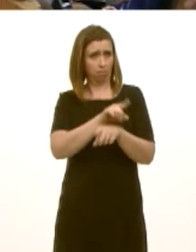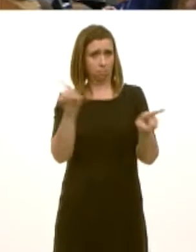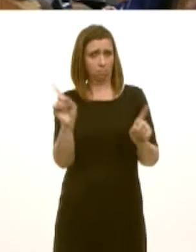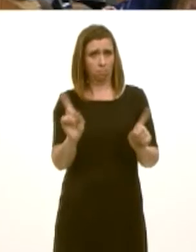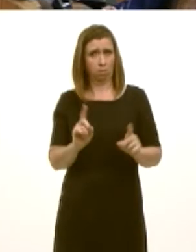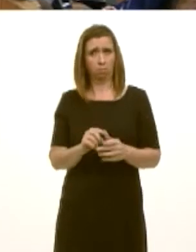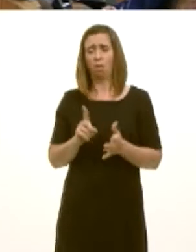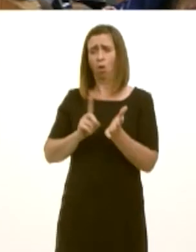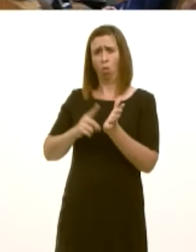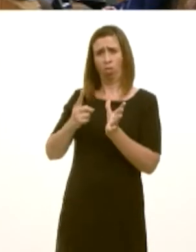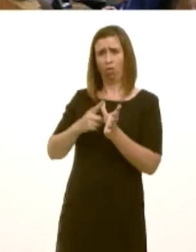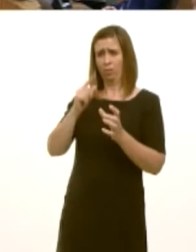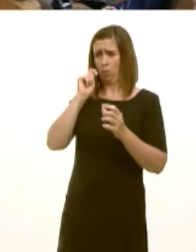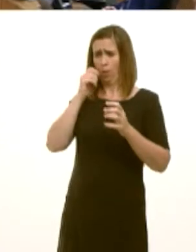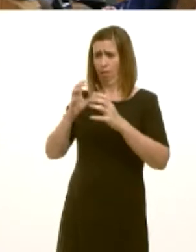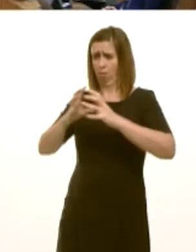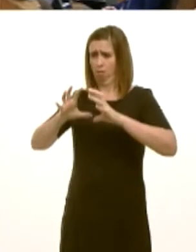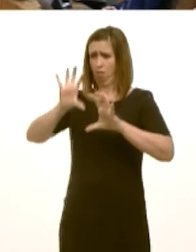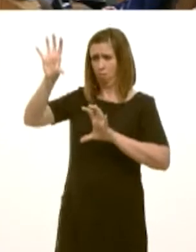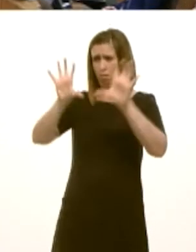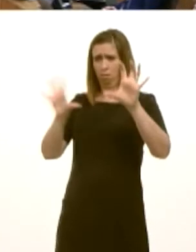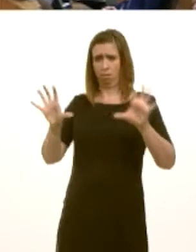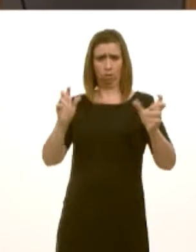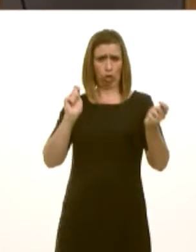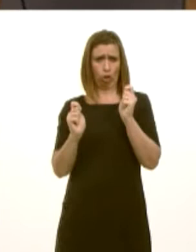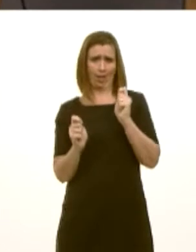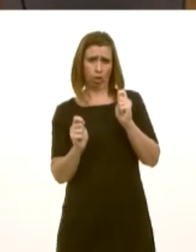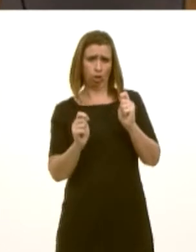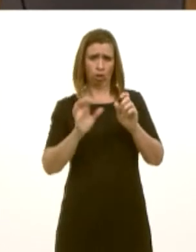Local authorities will be able to provide services more robustly than is the case at